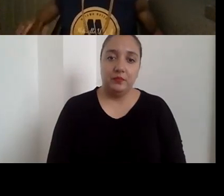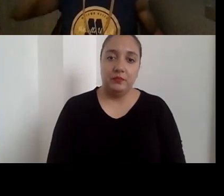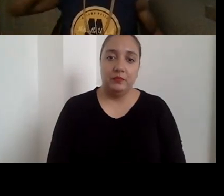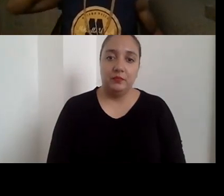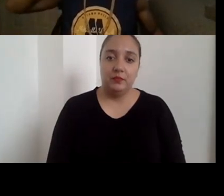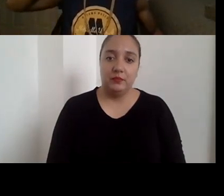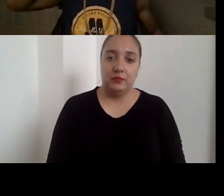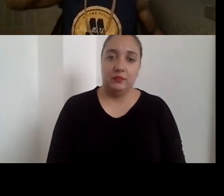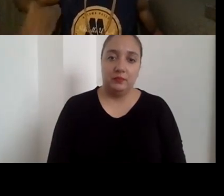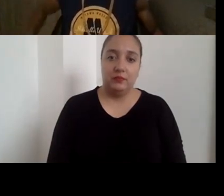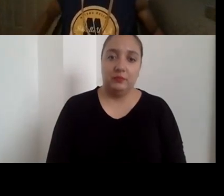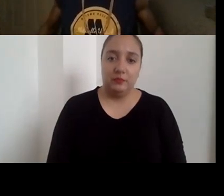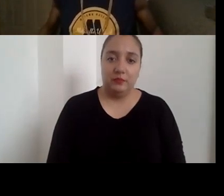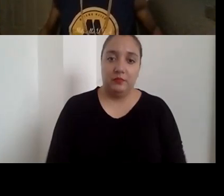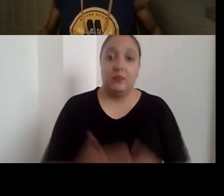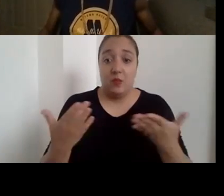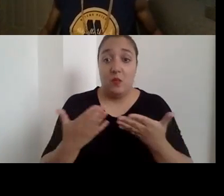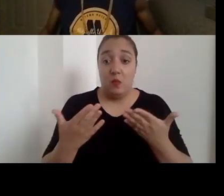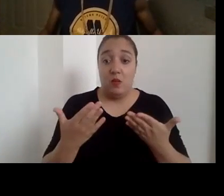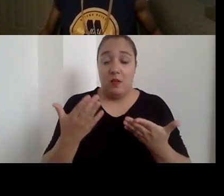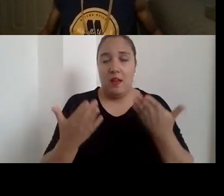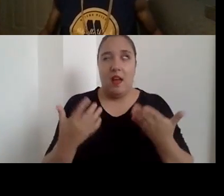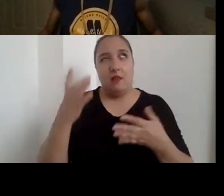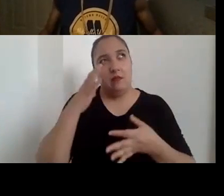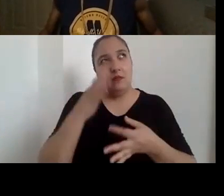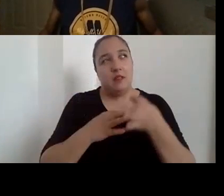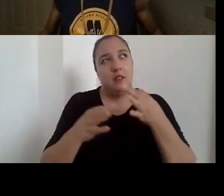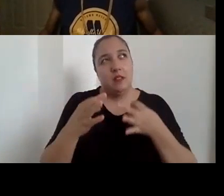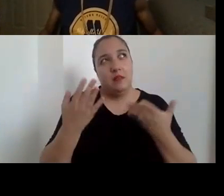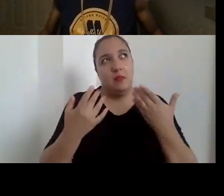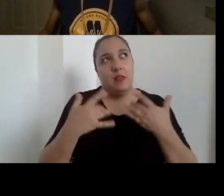to do because these needs feel really strong but I think